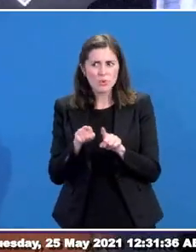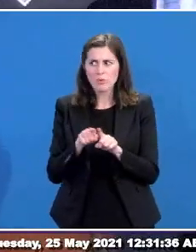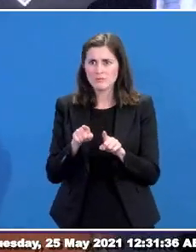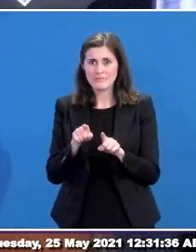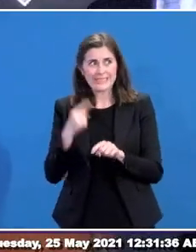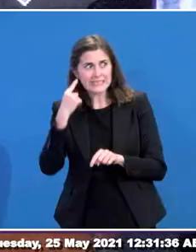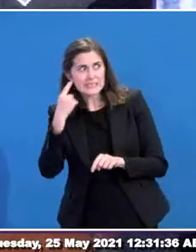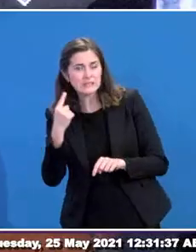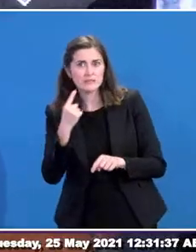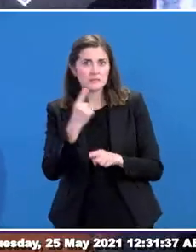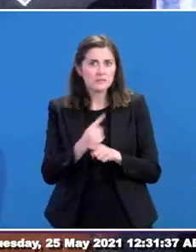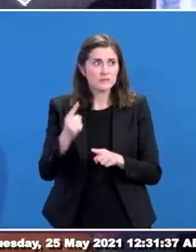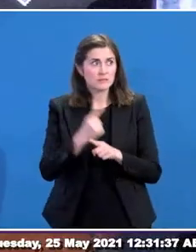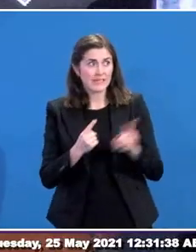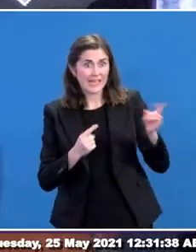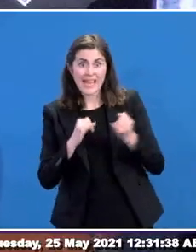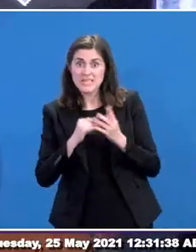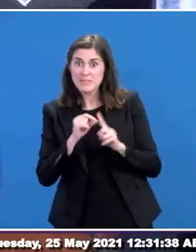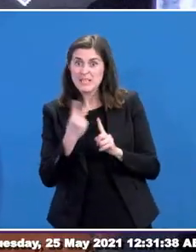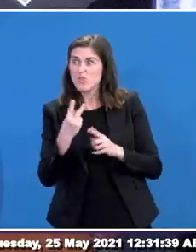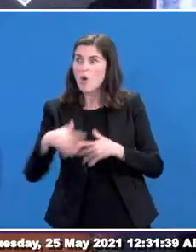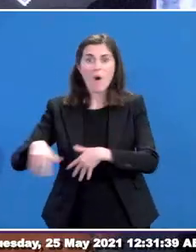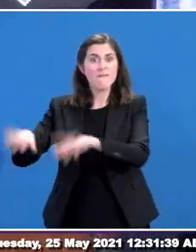not being there or SP1 not being there.